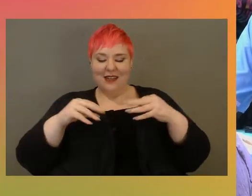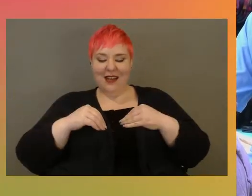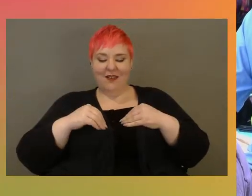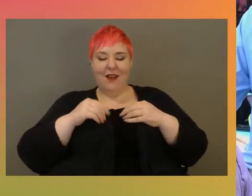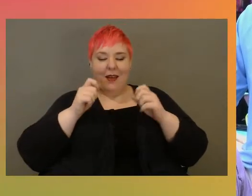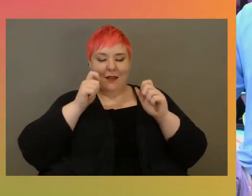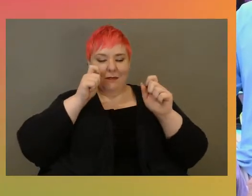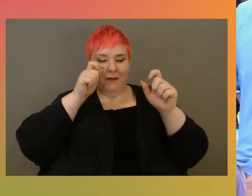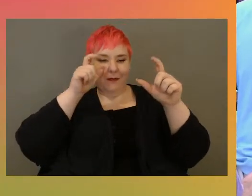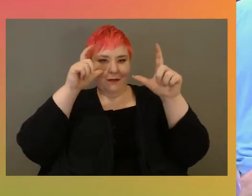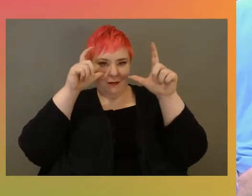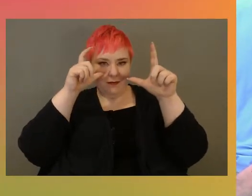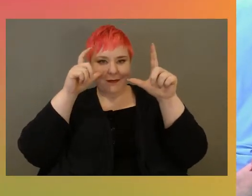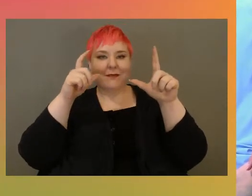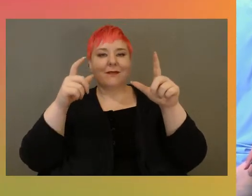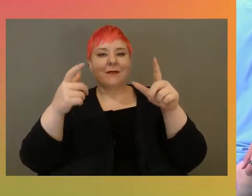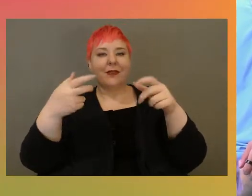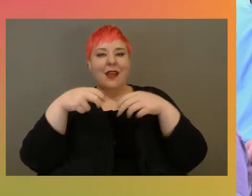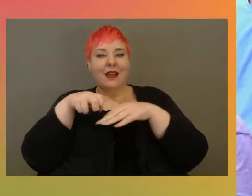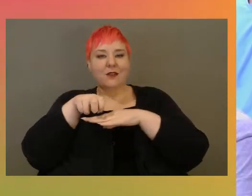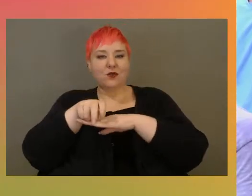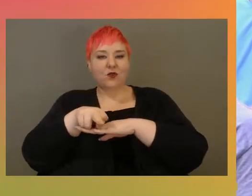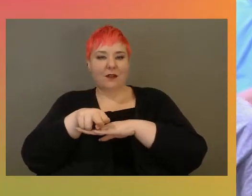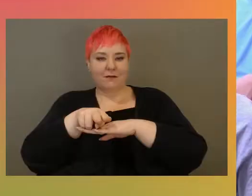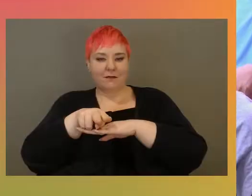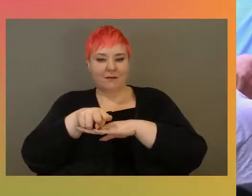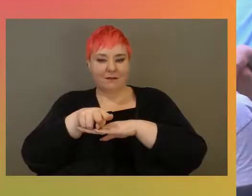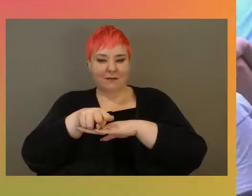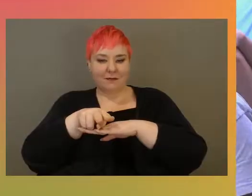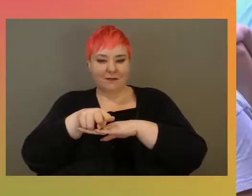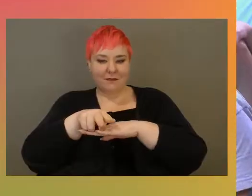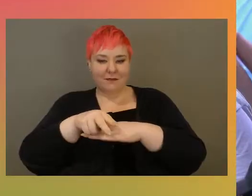AND SMELLS, THE SOUNDS, THE OTHER HUMAN BEINGS.